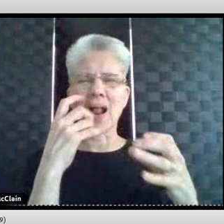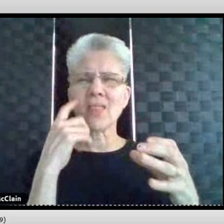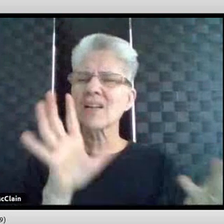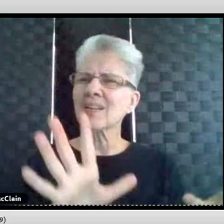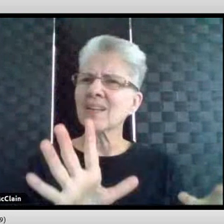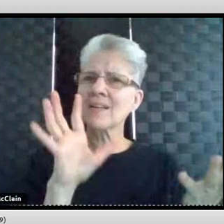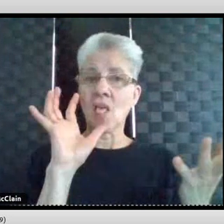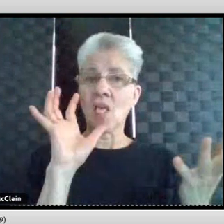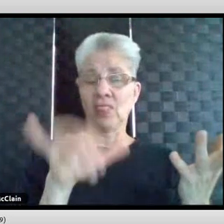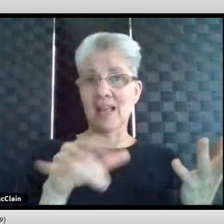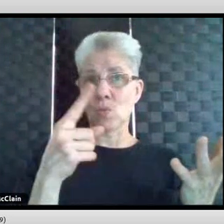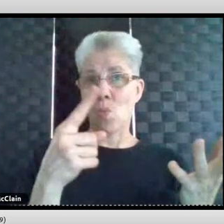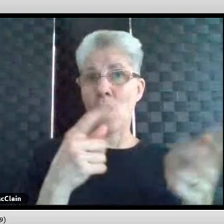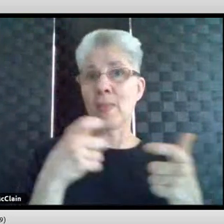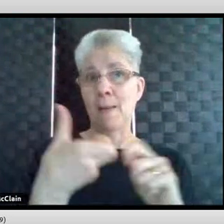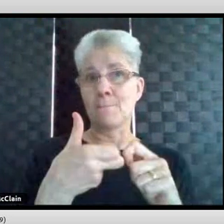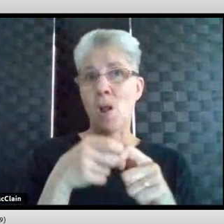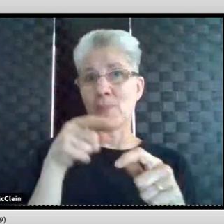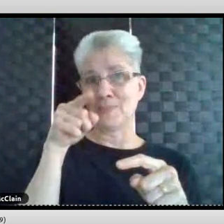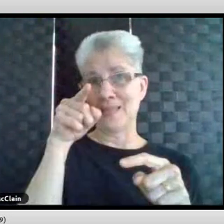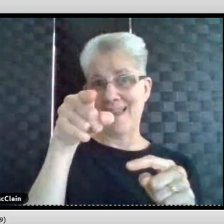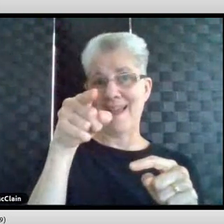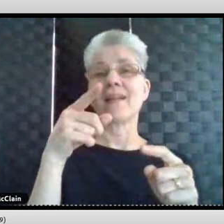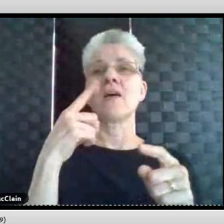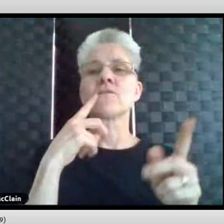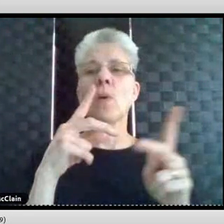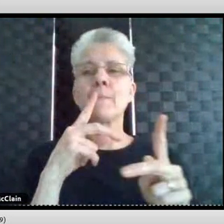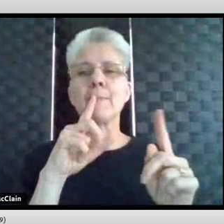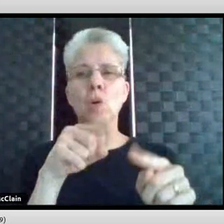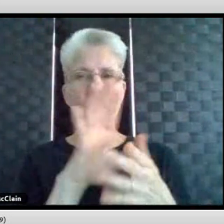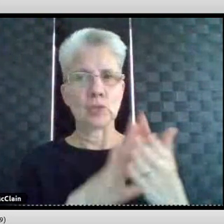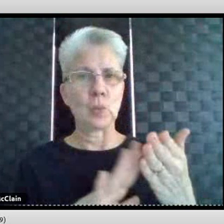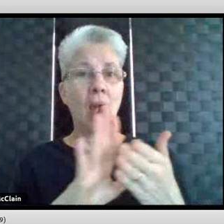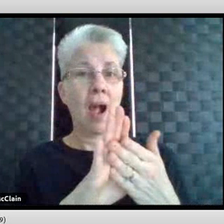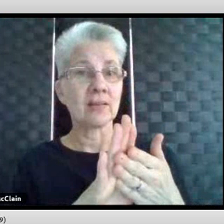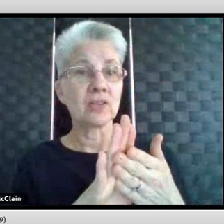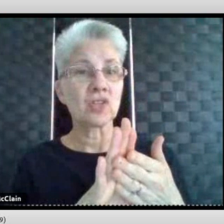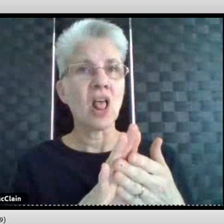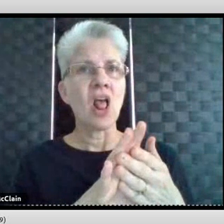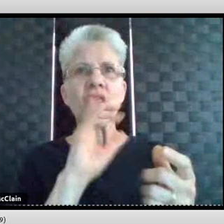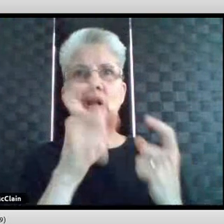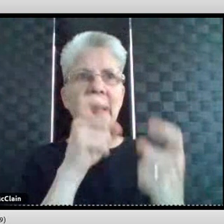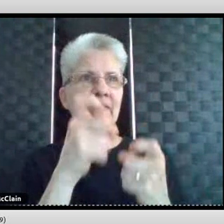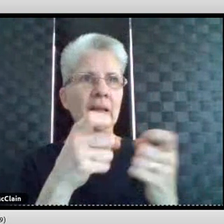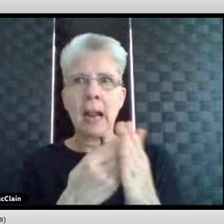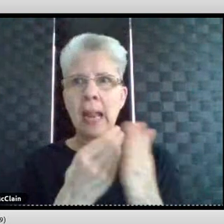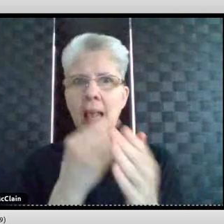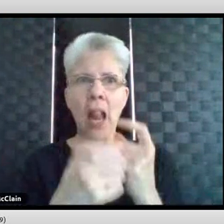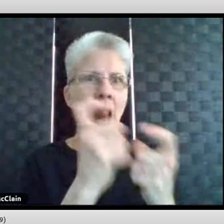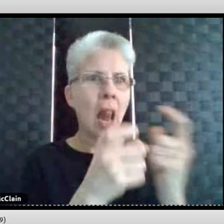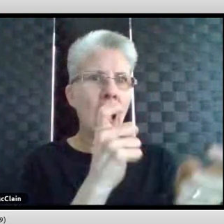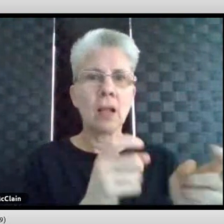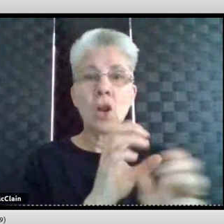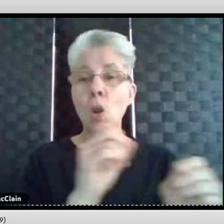"That's one of the big problems for people going to college," is they're given this money, nobody's really looking.